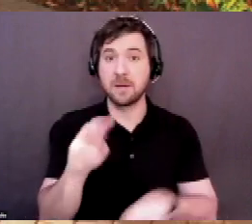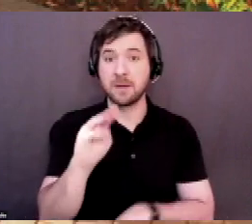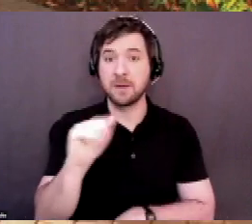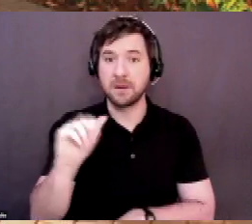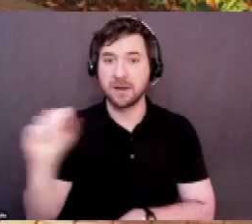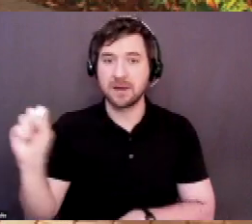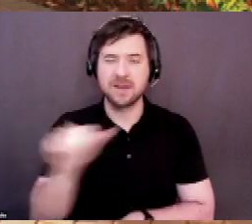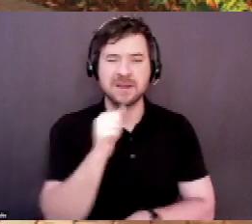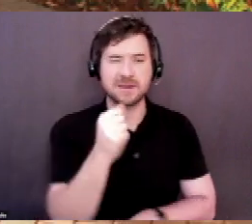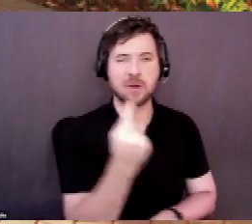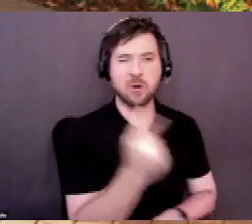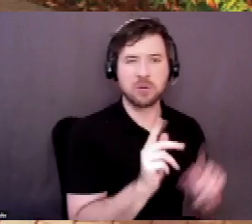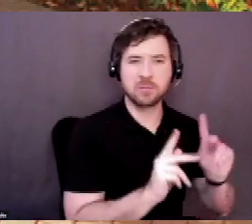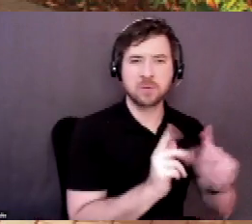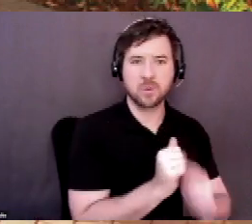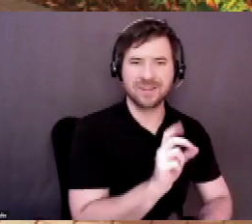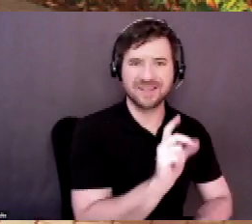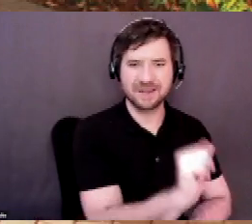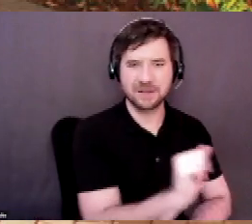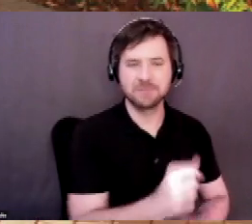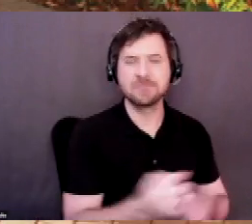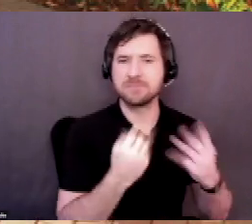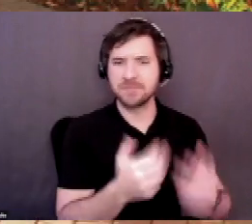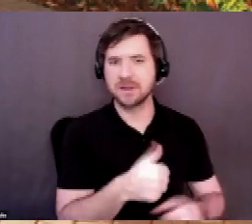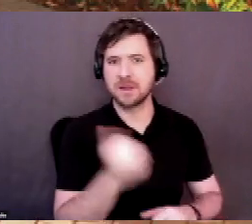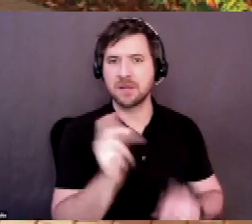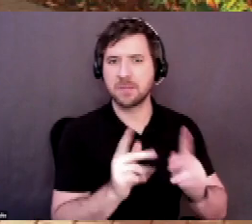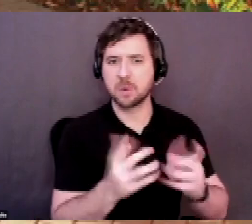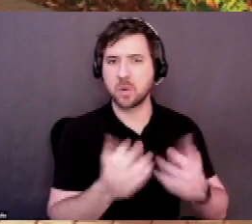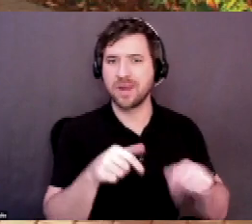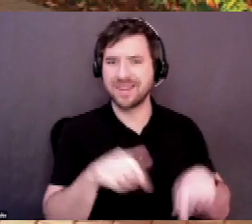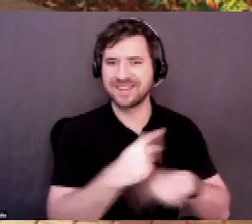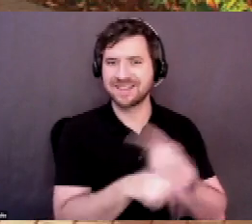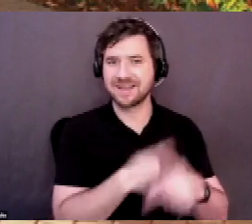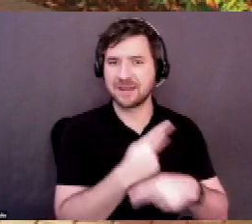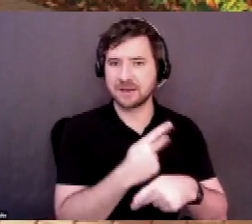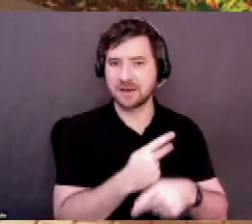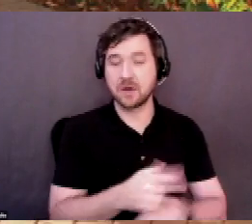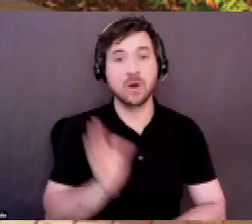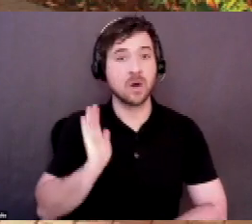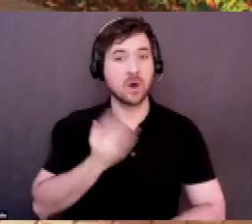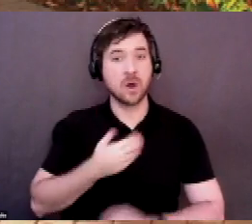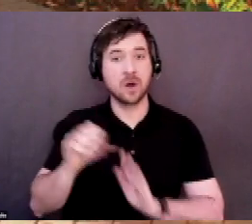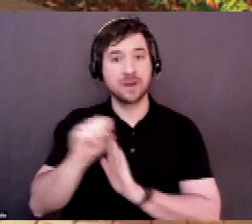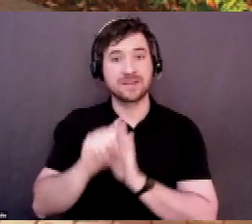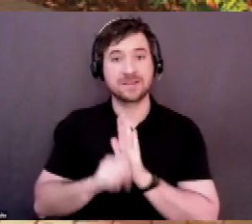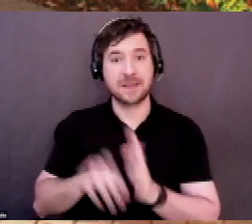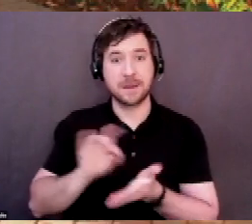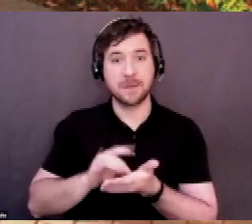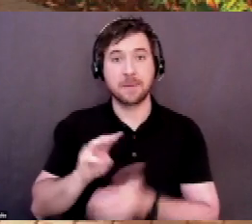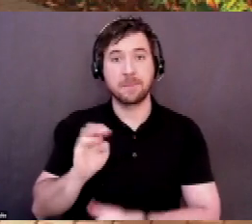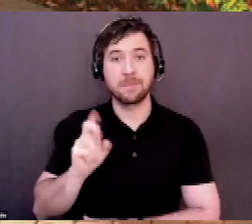But lots of other people who wanted this care on our state Medicaid program, Mass Health.